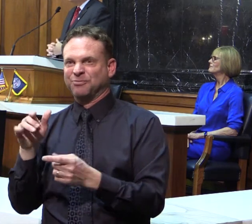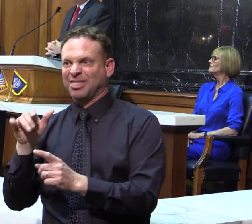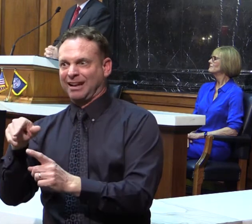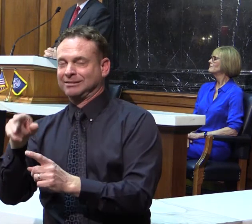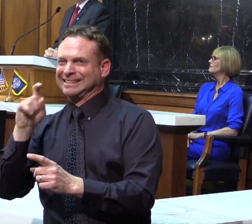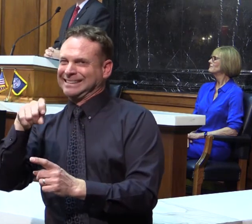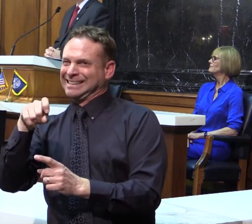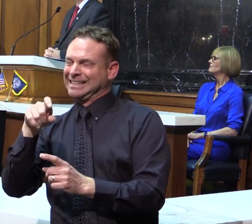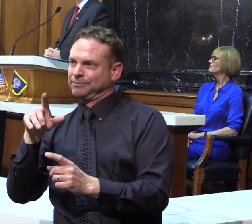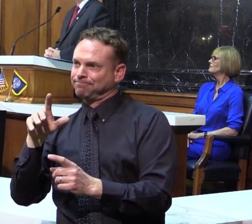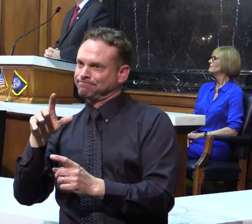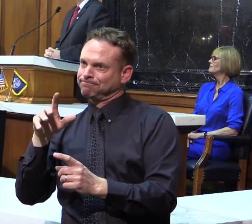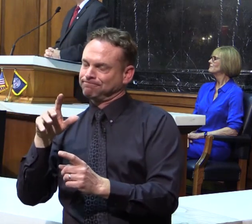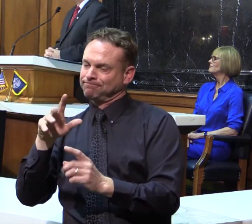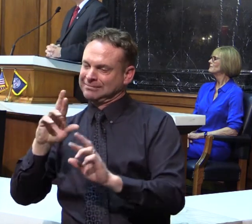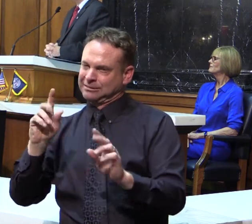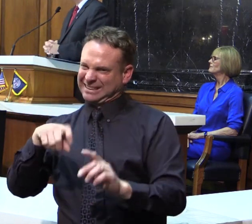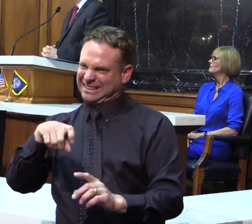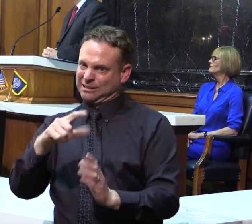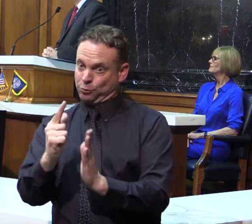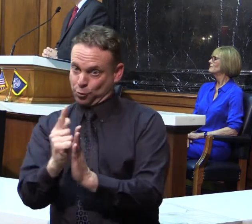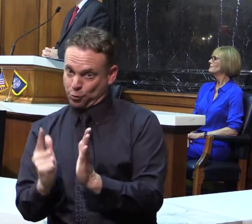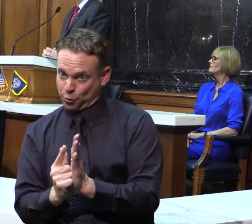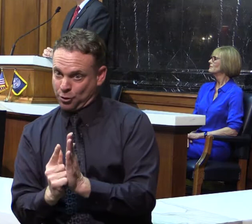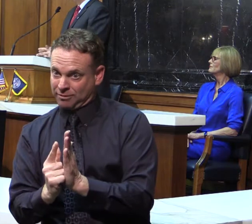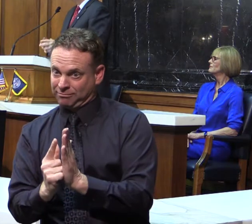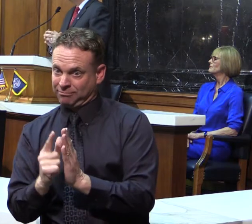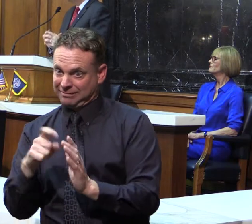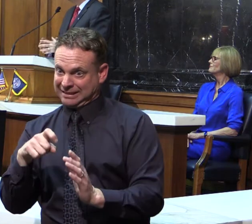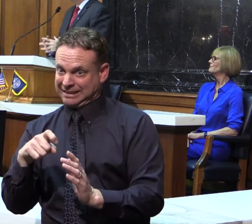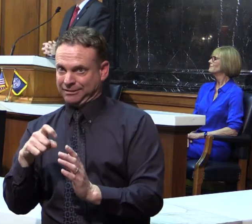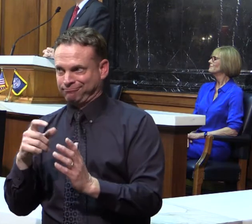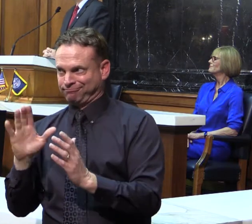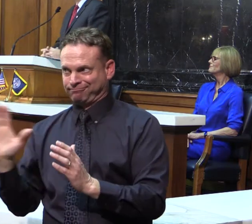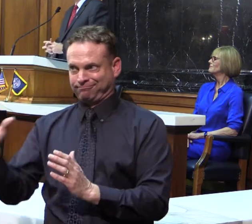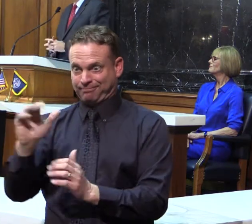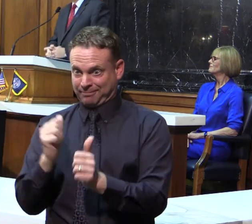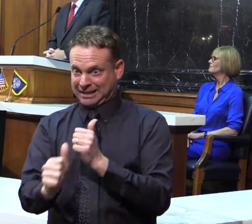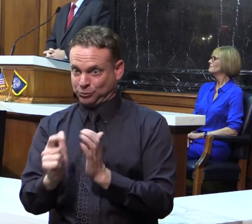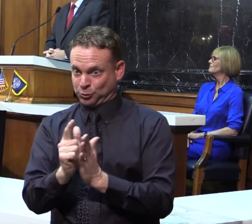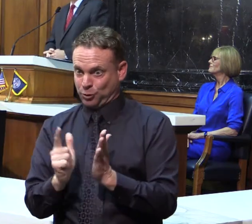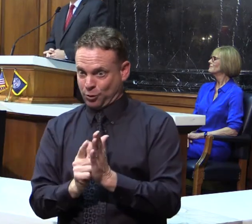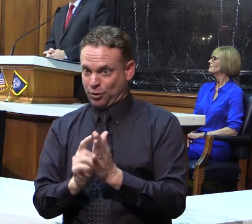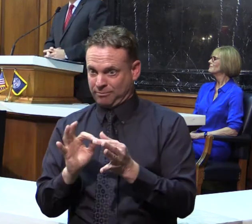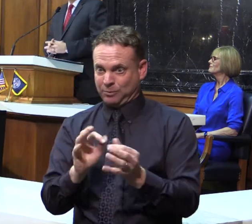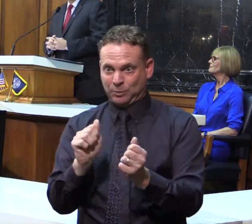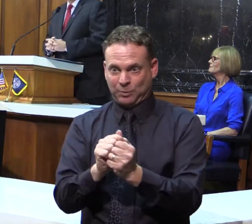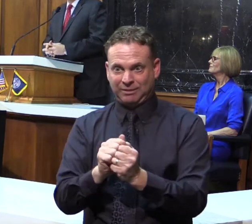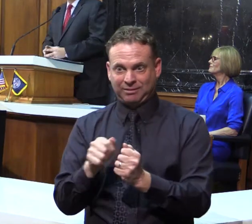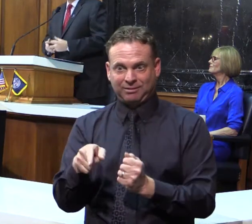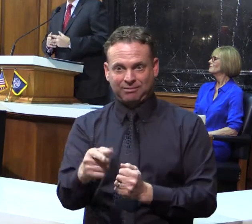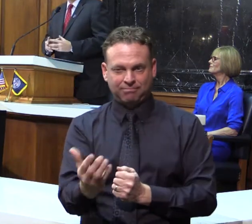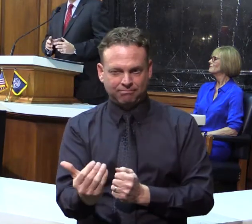But now lawmakers... we need yoursupport to position this cabinet for success to ensure